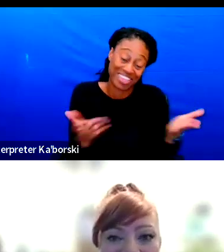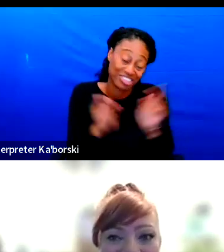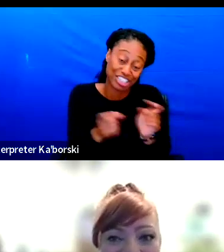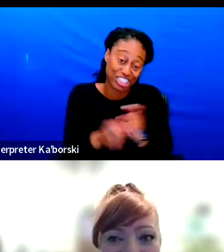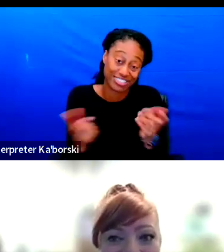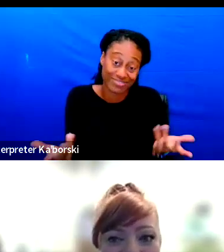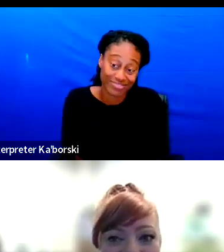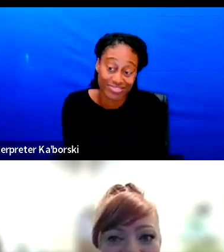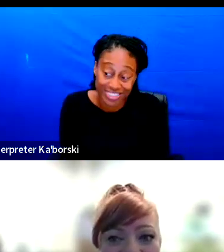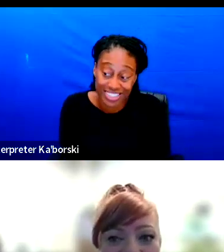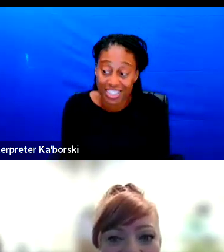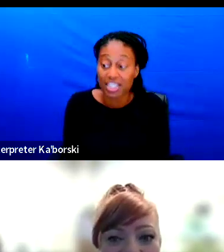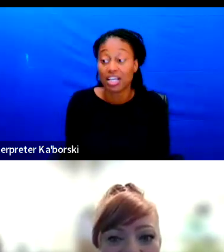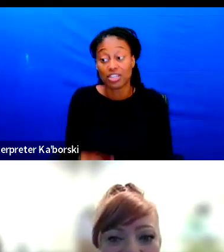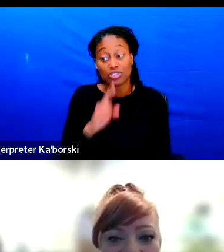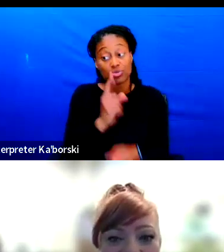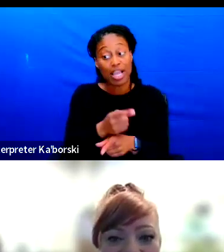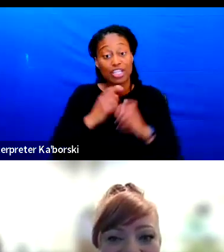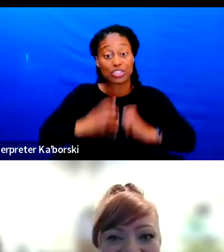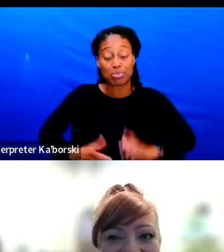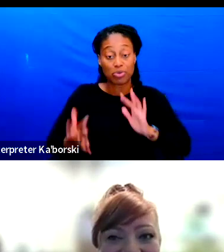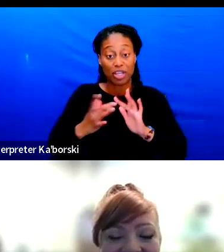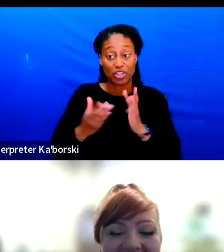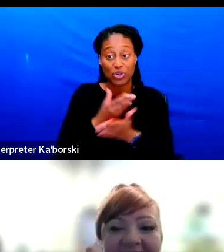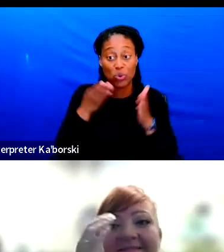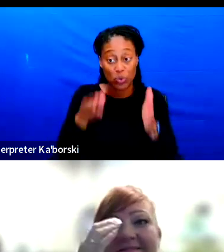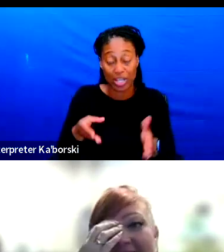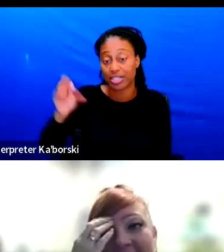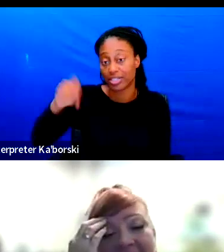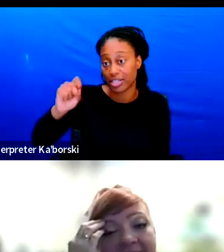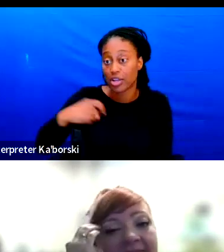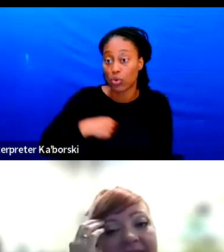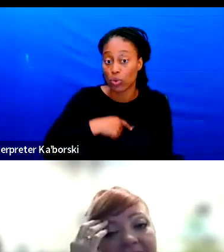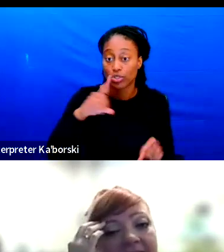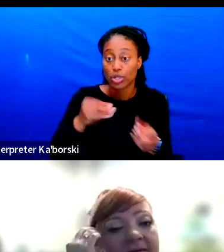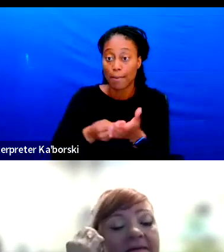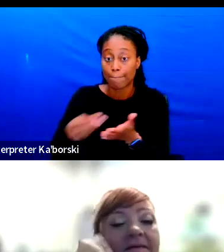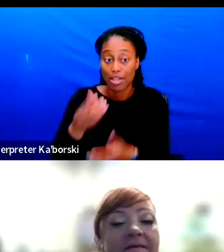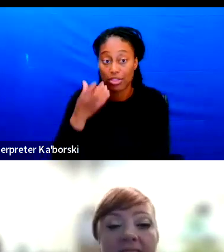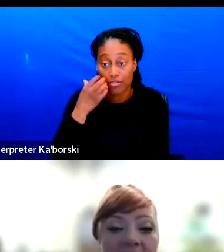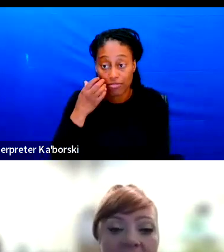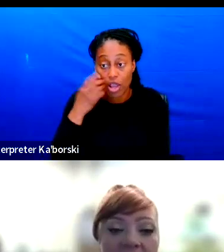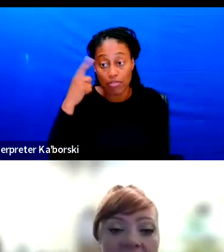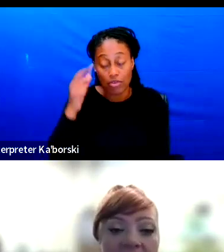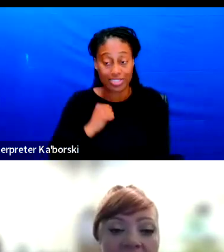Kyle Kleist: Yeah, consumers are reaching us in new ways. Yeah, yeah, we actually, we do purchase the phones for staff, but found that.